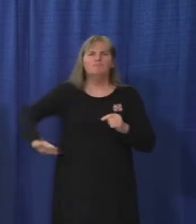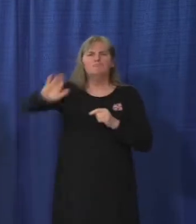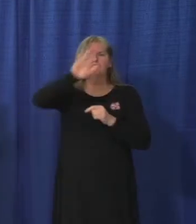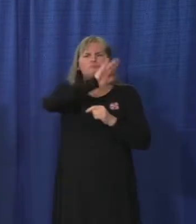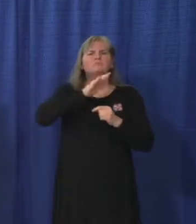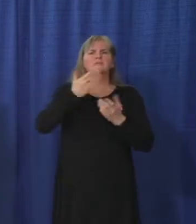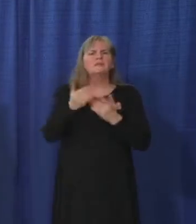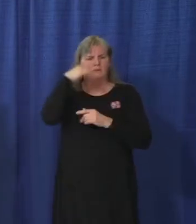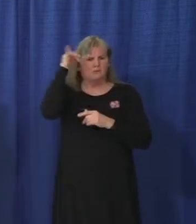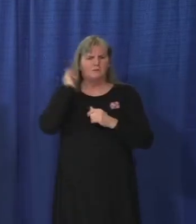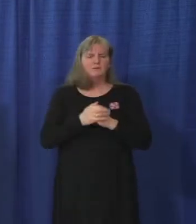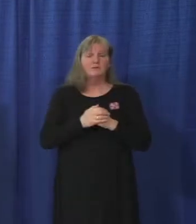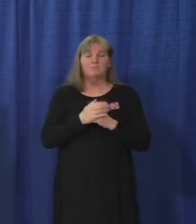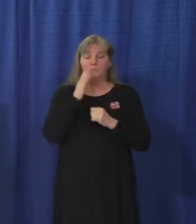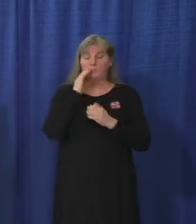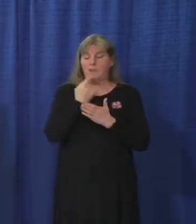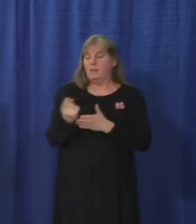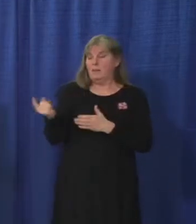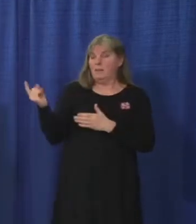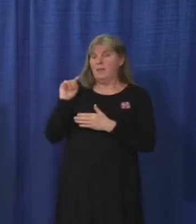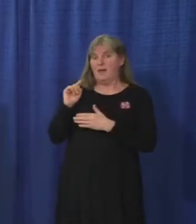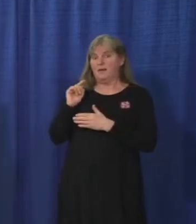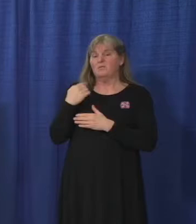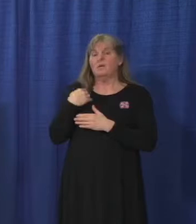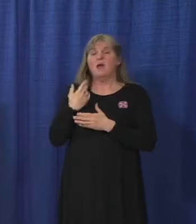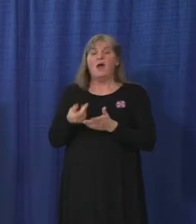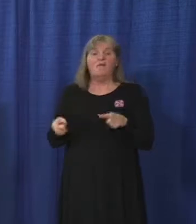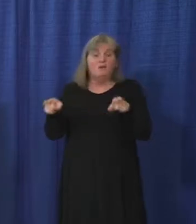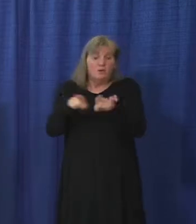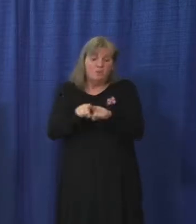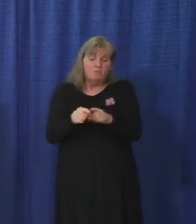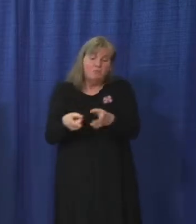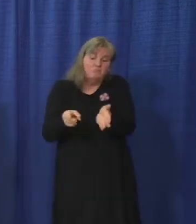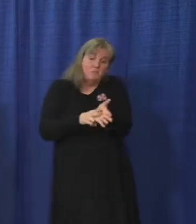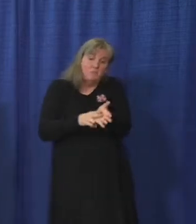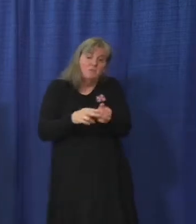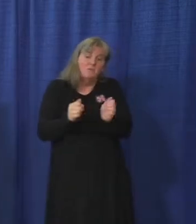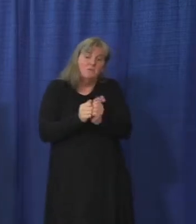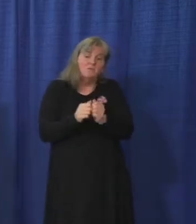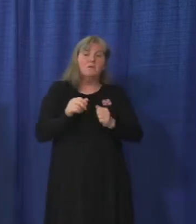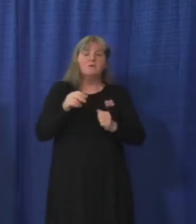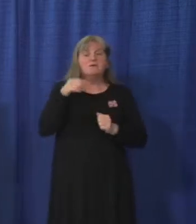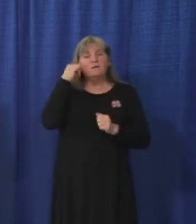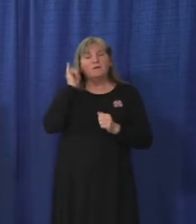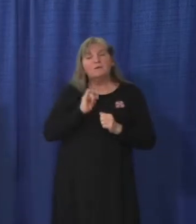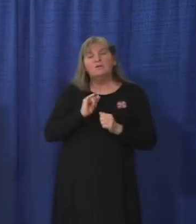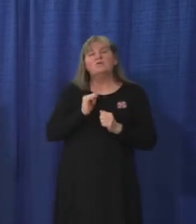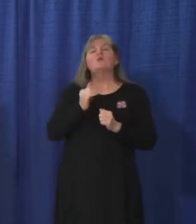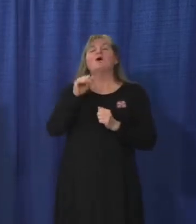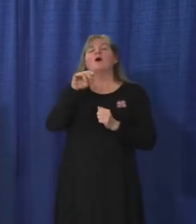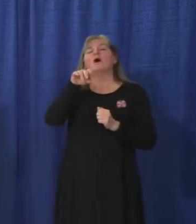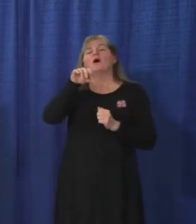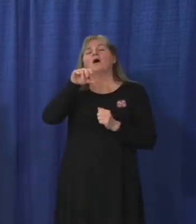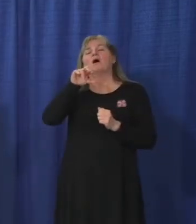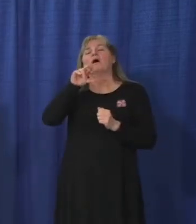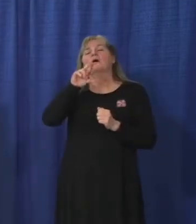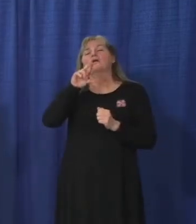the sixth project agreement with the Yukon gateway program with the first nation.